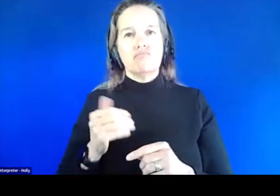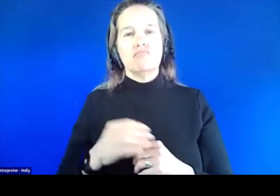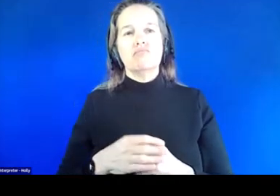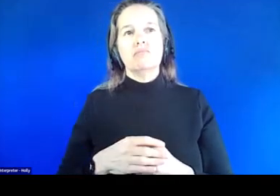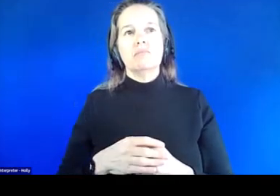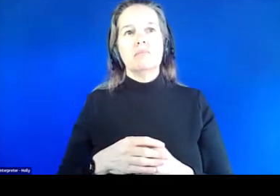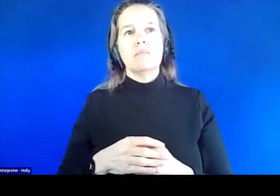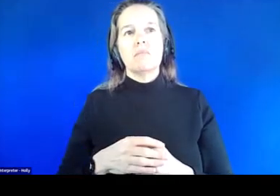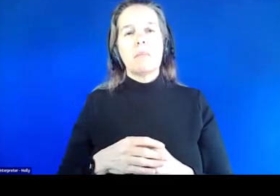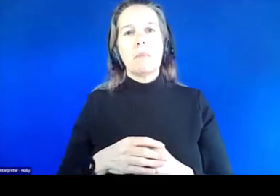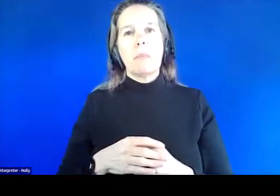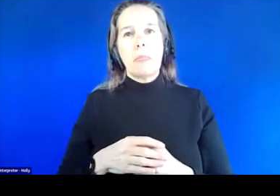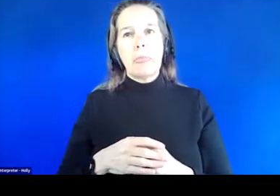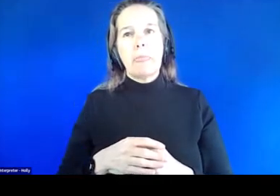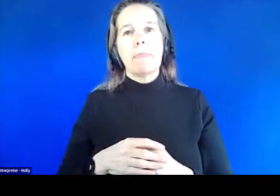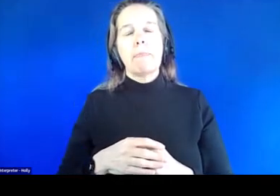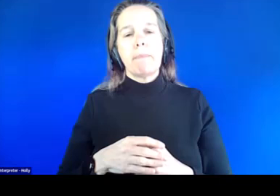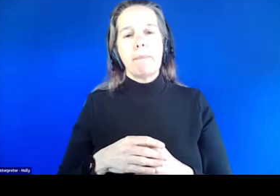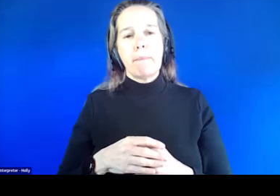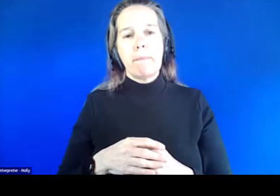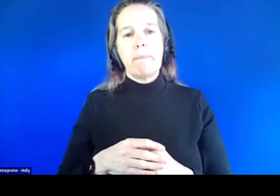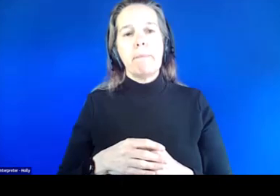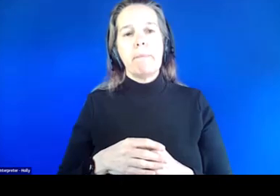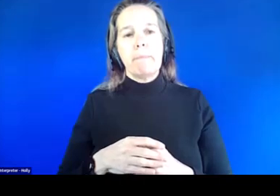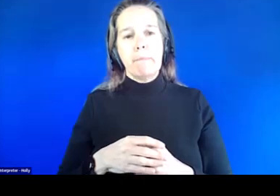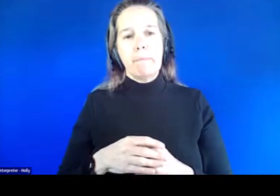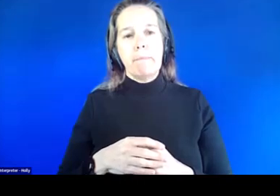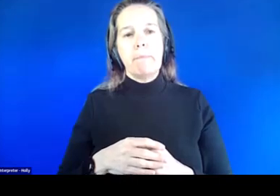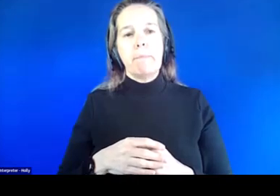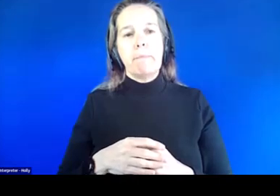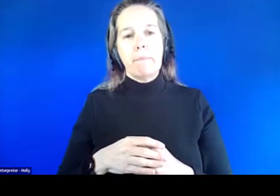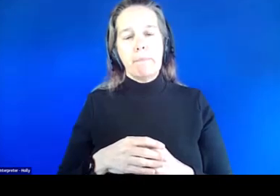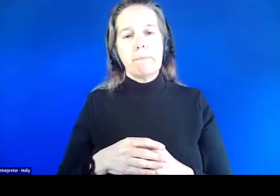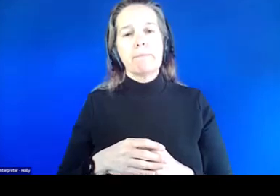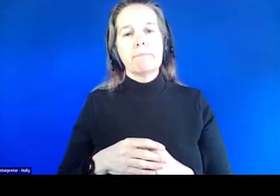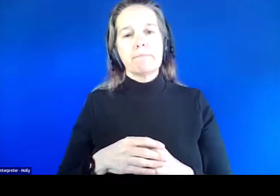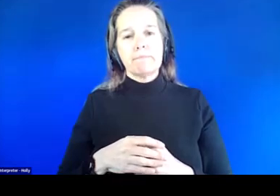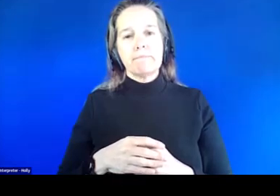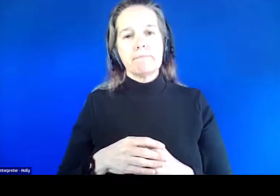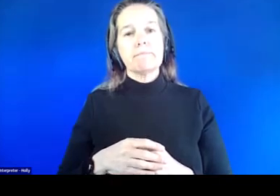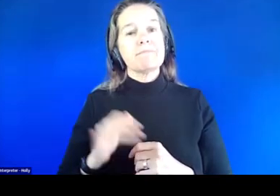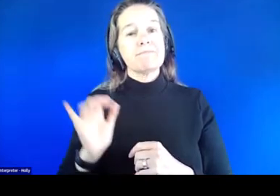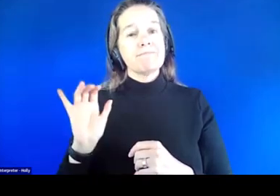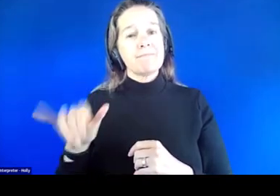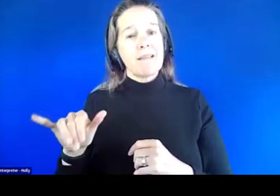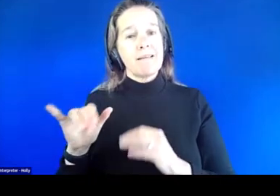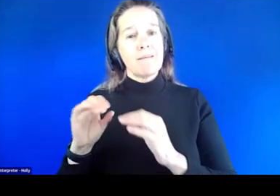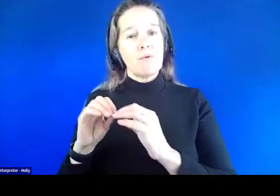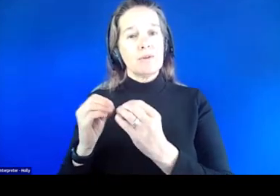you know, they've been successful because of